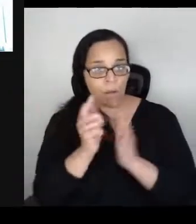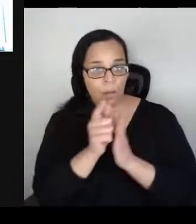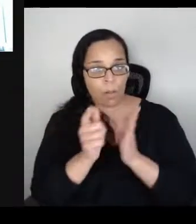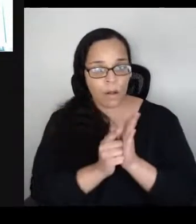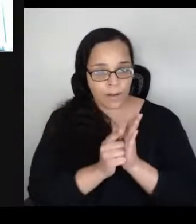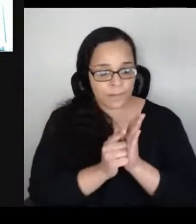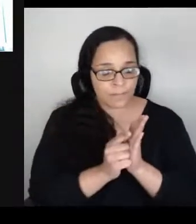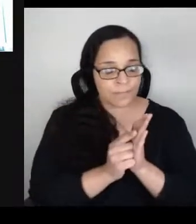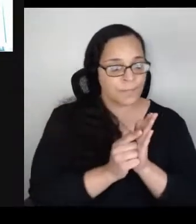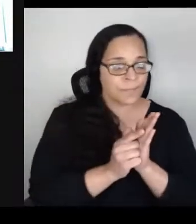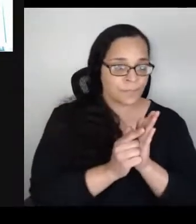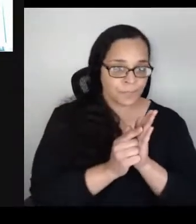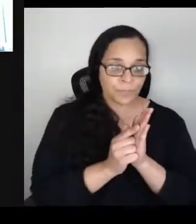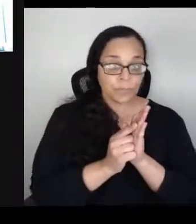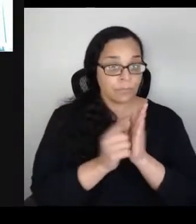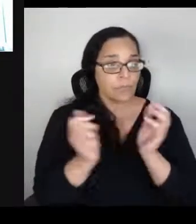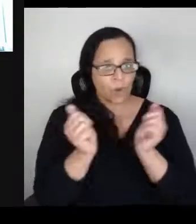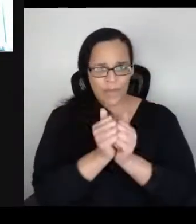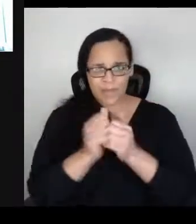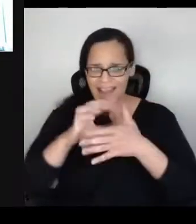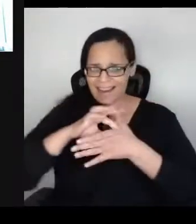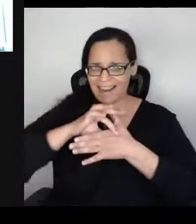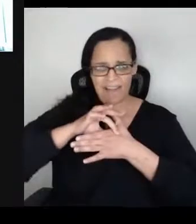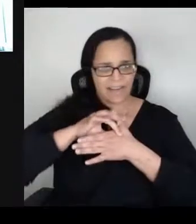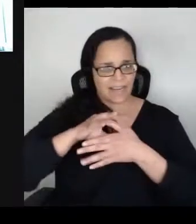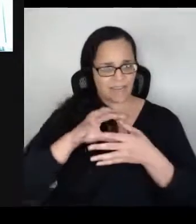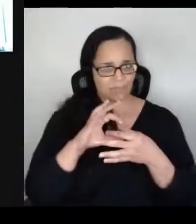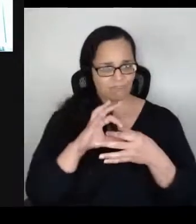So with that context of the moment that we are in,